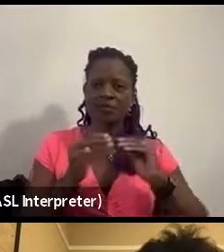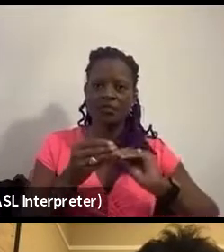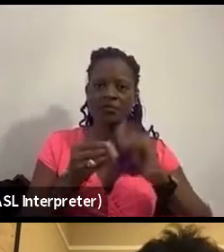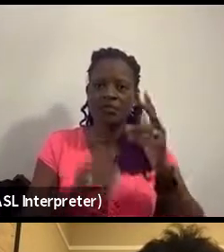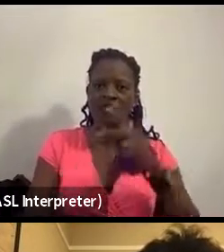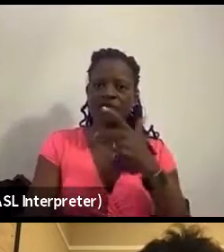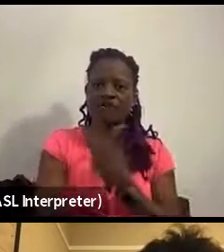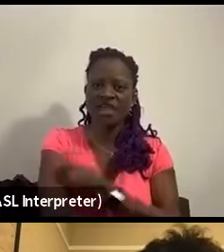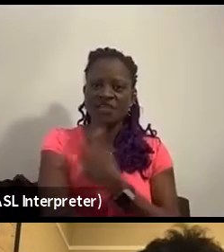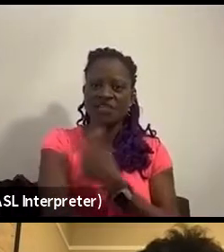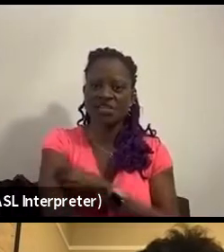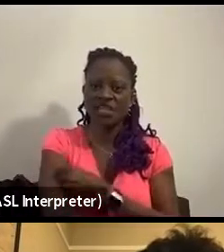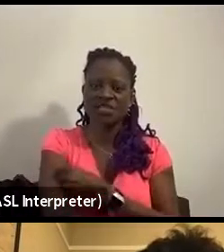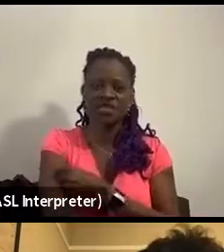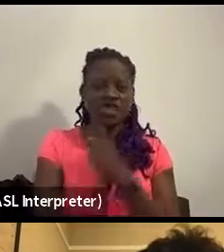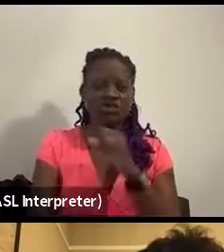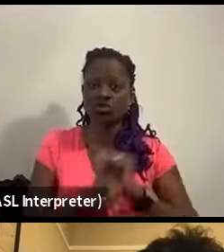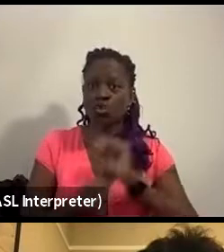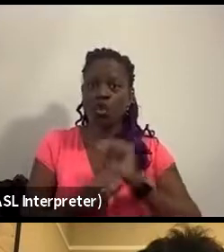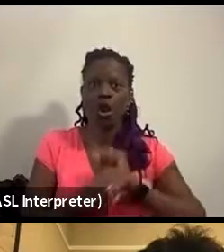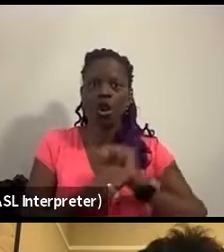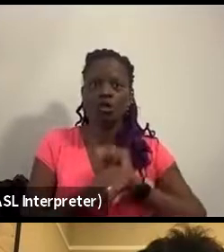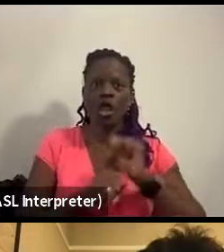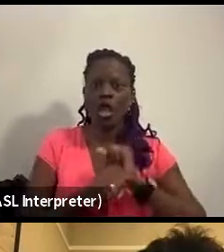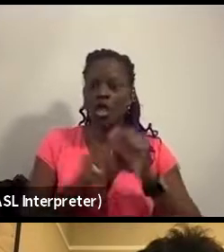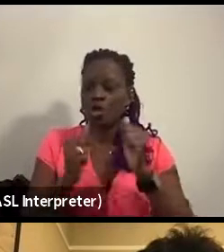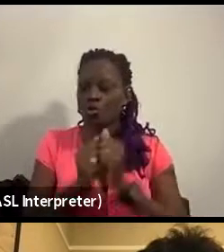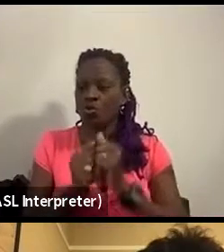on all cylinders with our health care partners to distribute the vaccines.